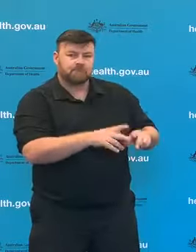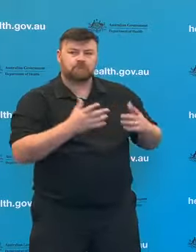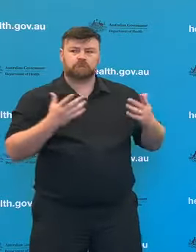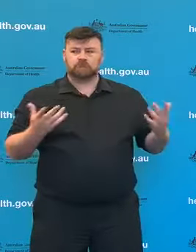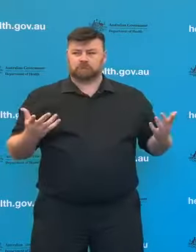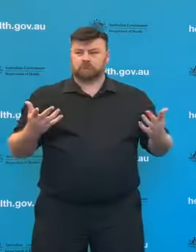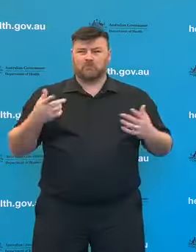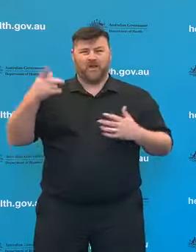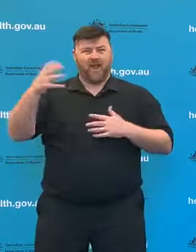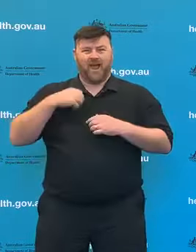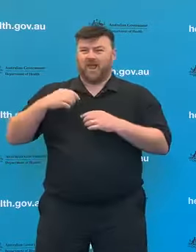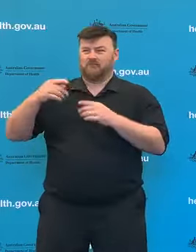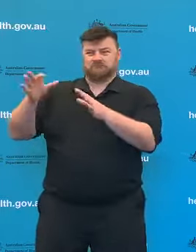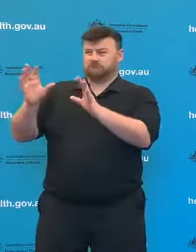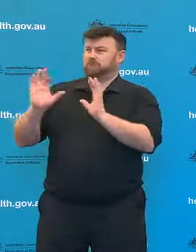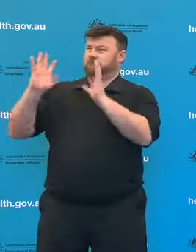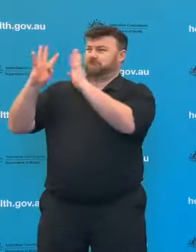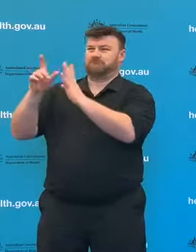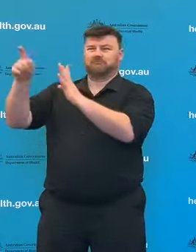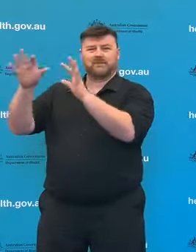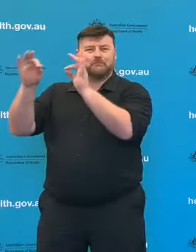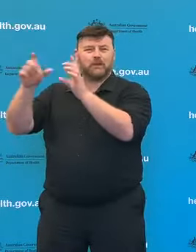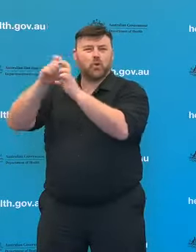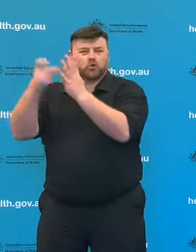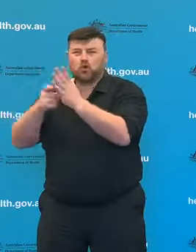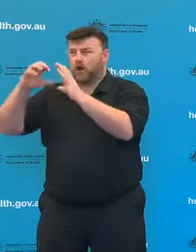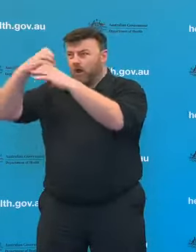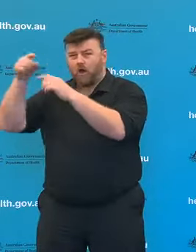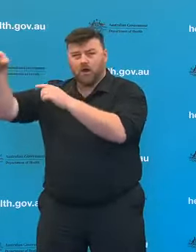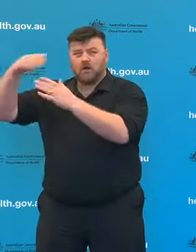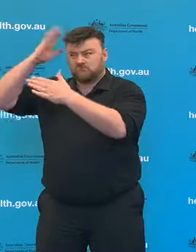give that advice? And how was it not possible that the regulator